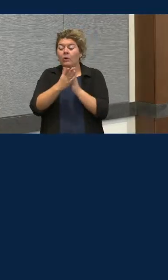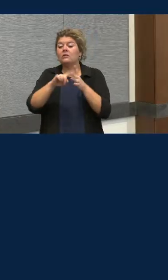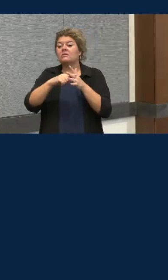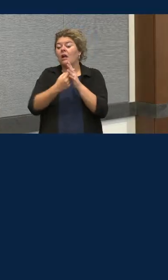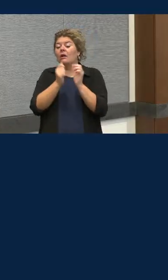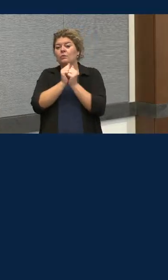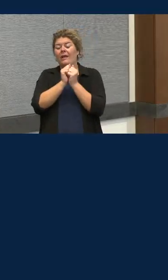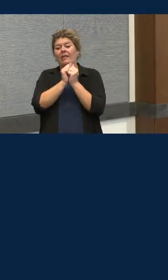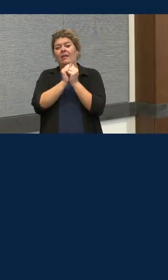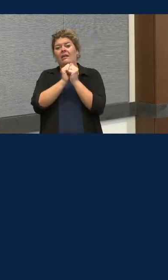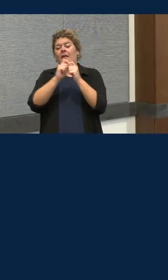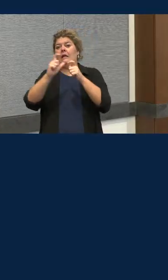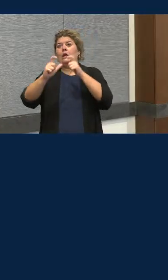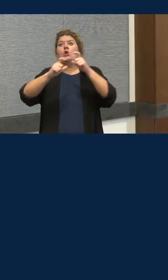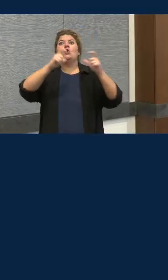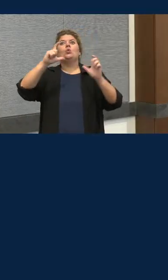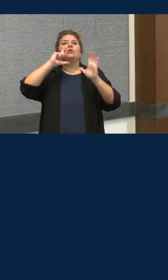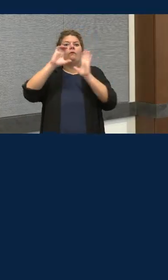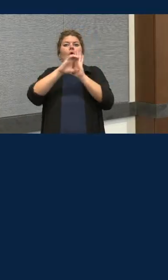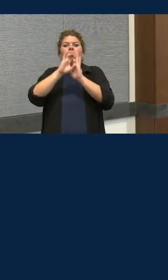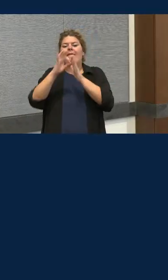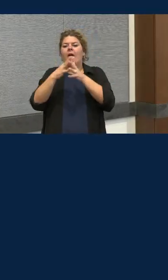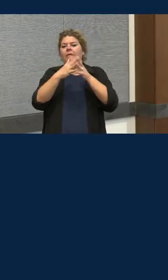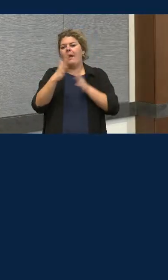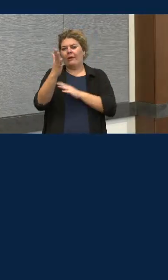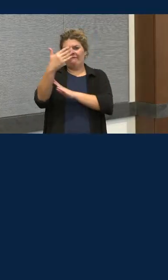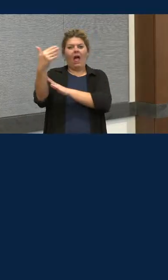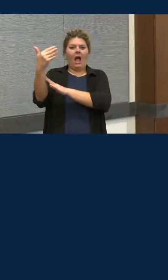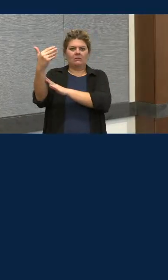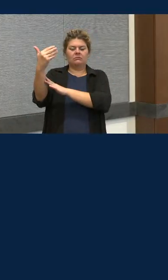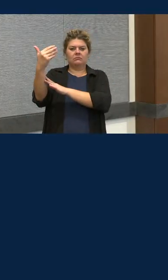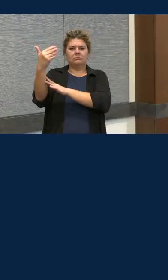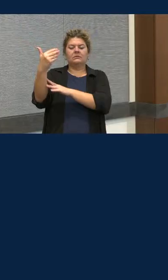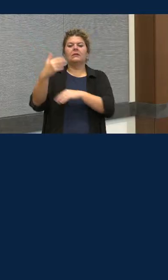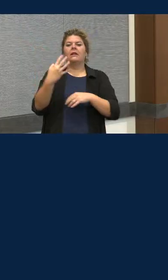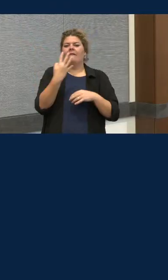photograph of an American flag.